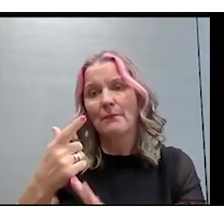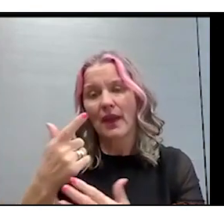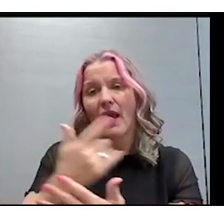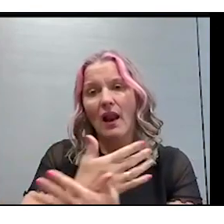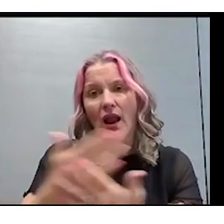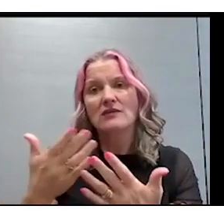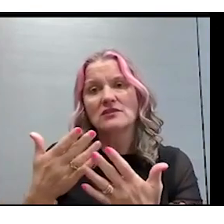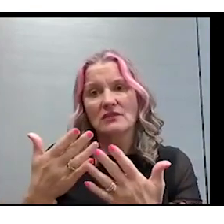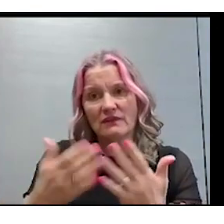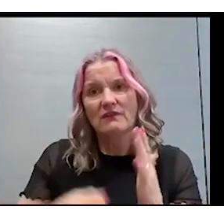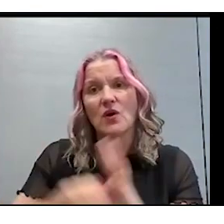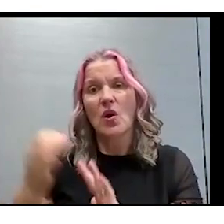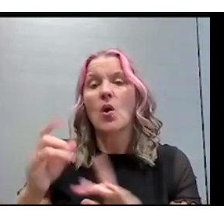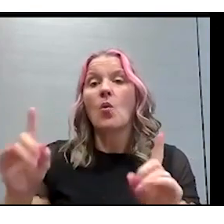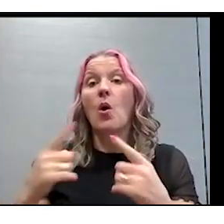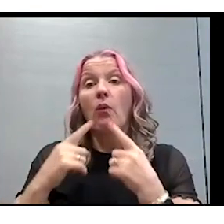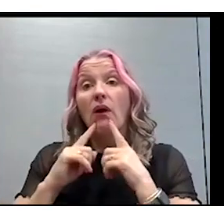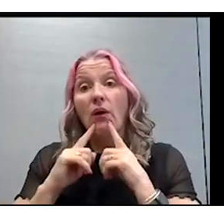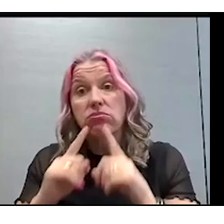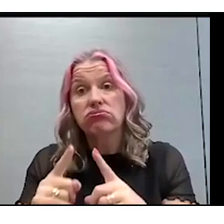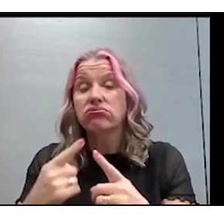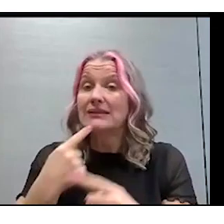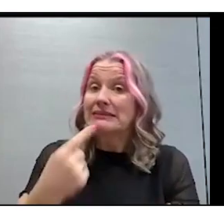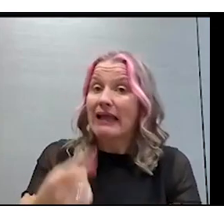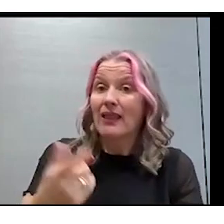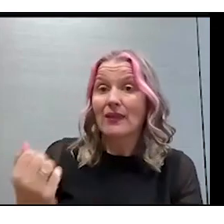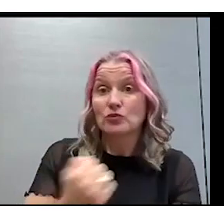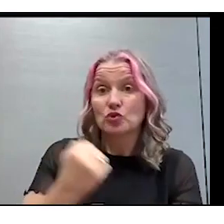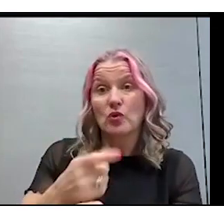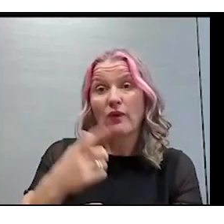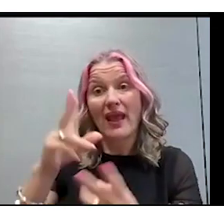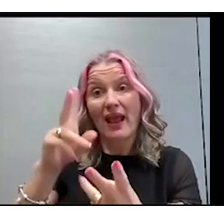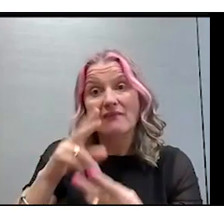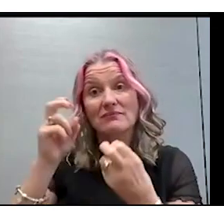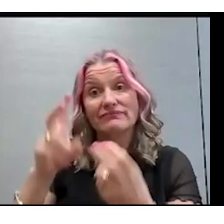of what we're instructing them, and they can extrapolate a lot more context without